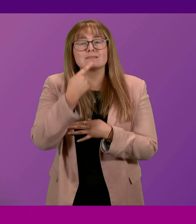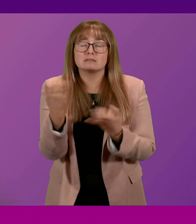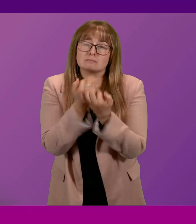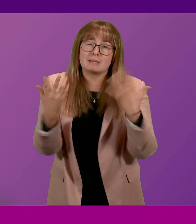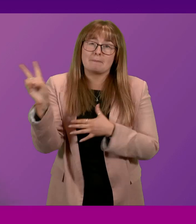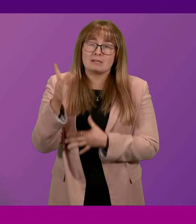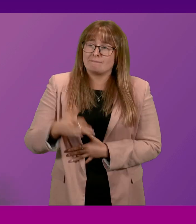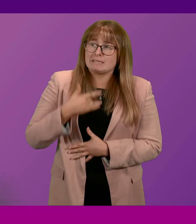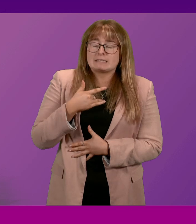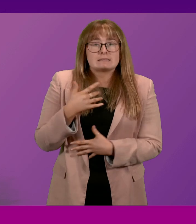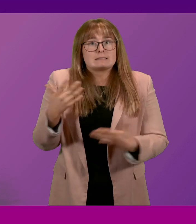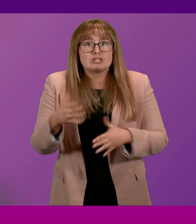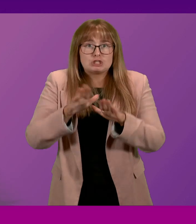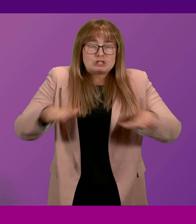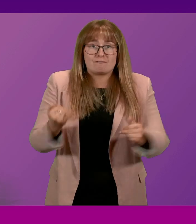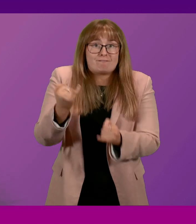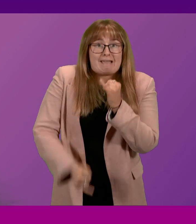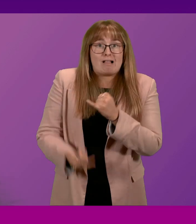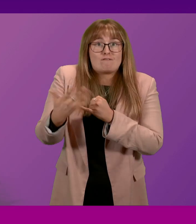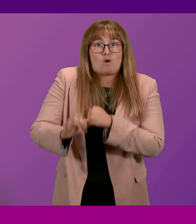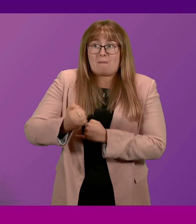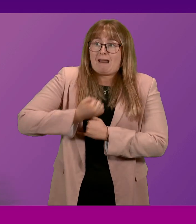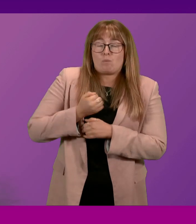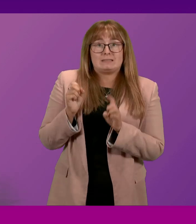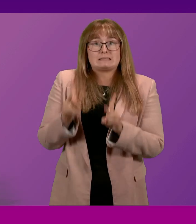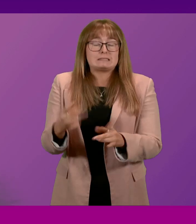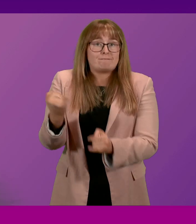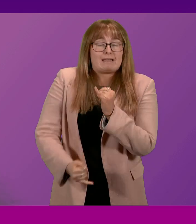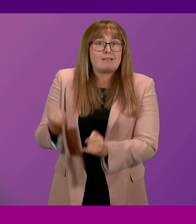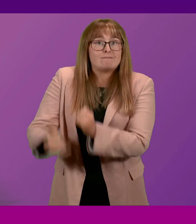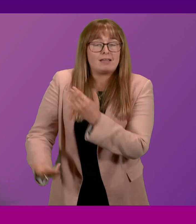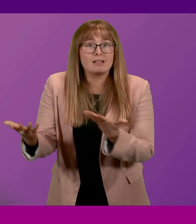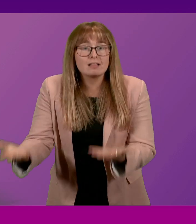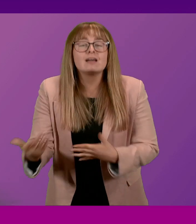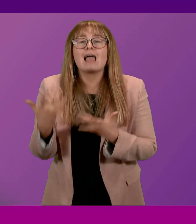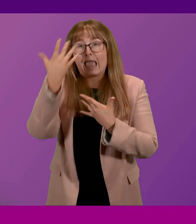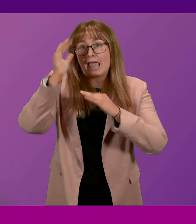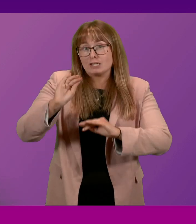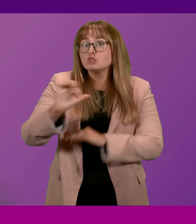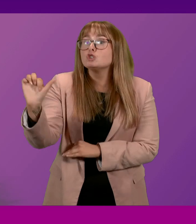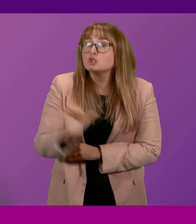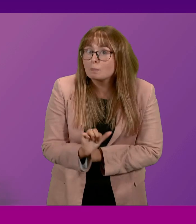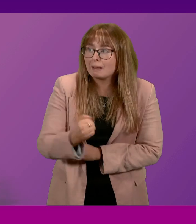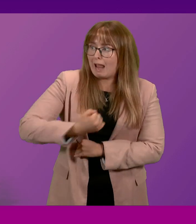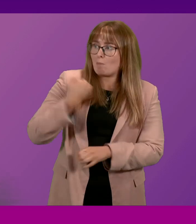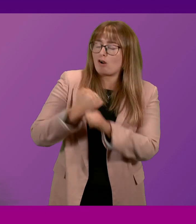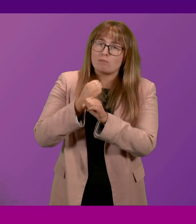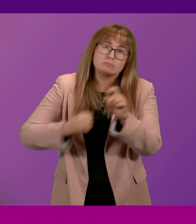“left feeling that their children are being failed by our current system”. Education was supposed to be this Government’s top priority,